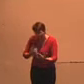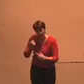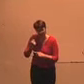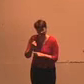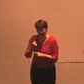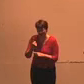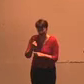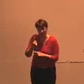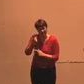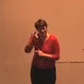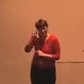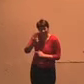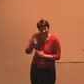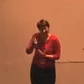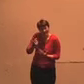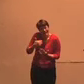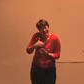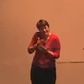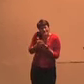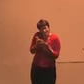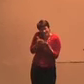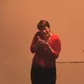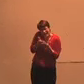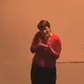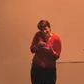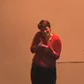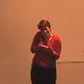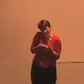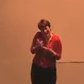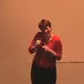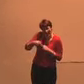some intimate gap of the wall.